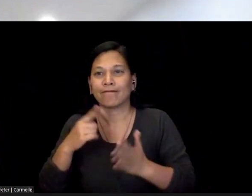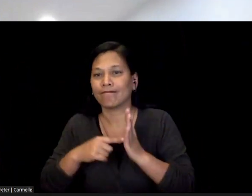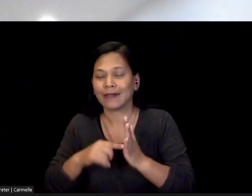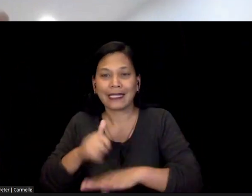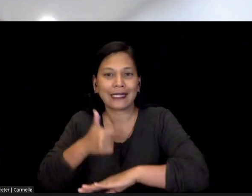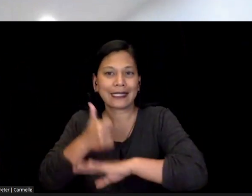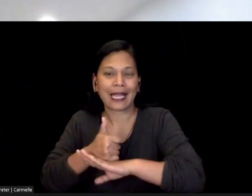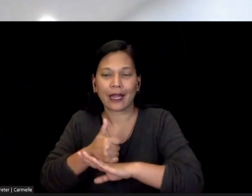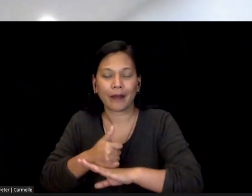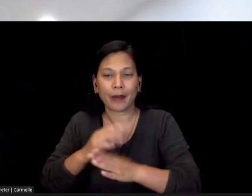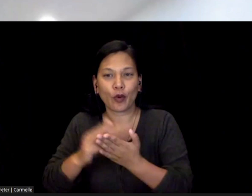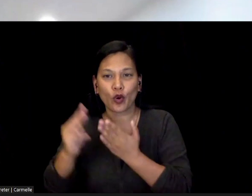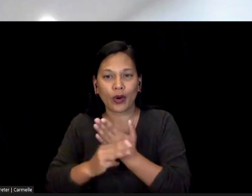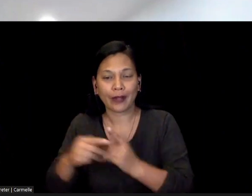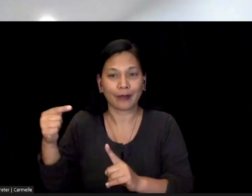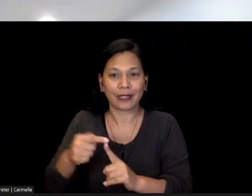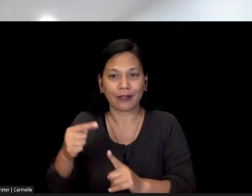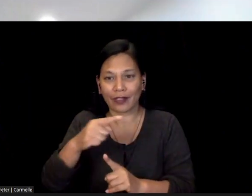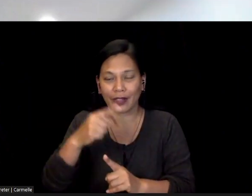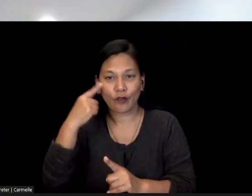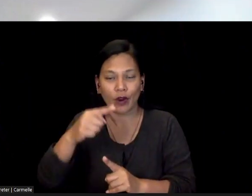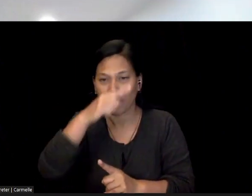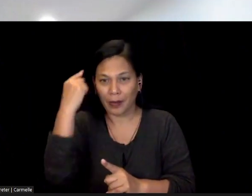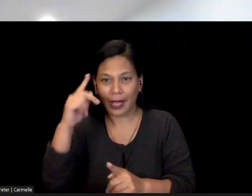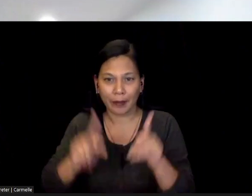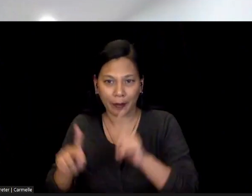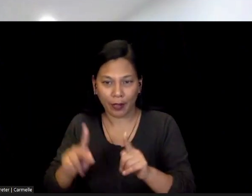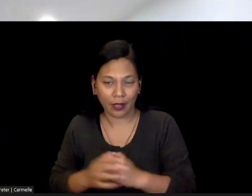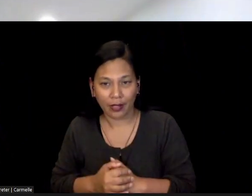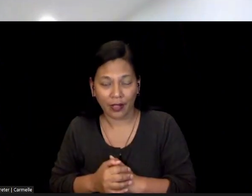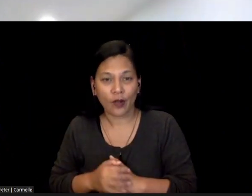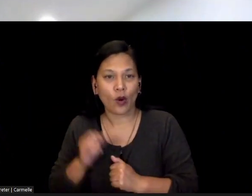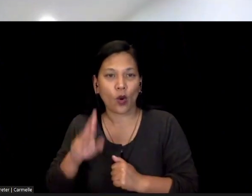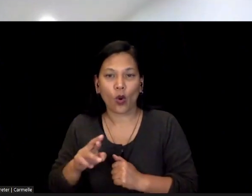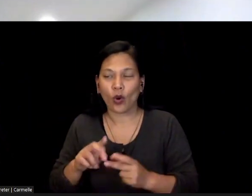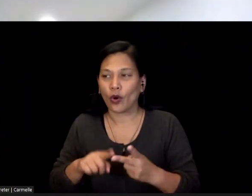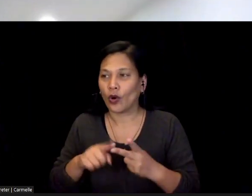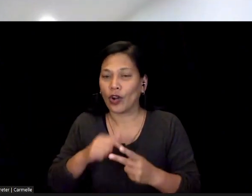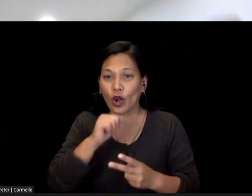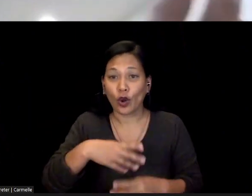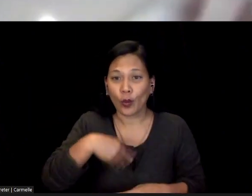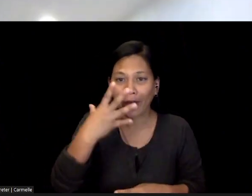you know, the black community, especially from racialized groups is underrepresented a great deal or people with